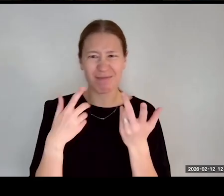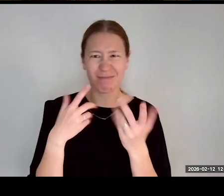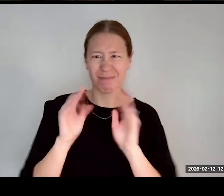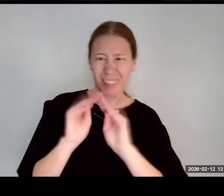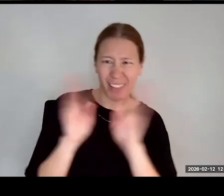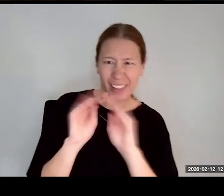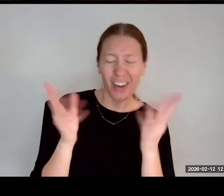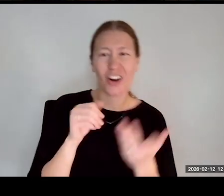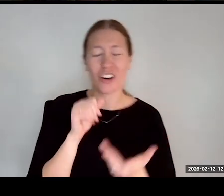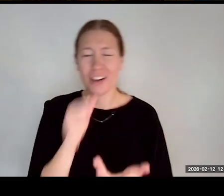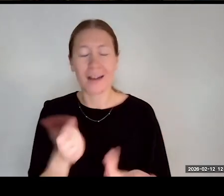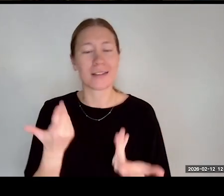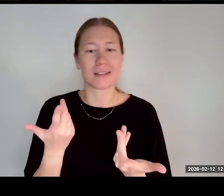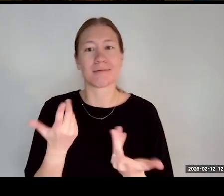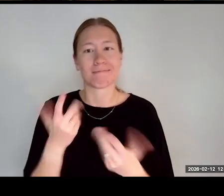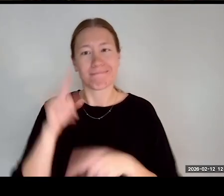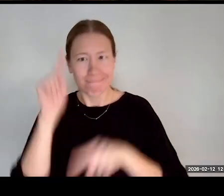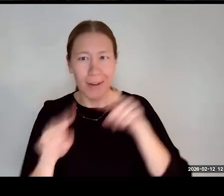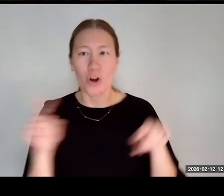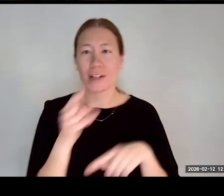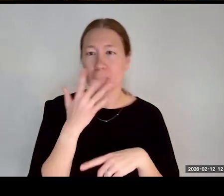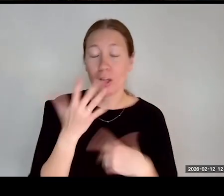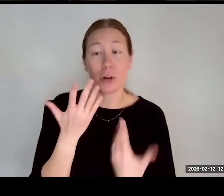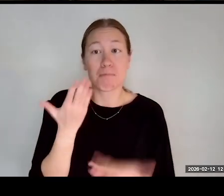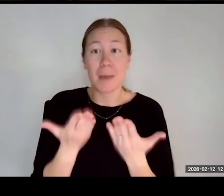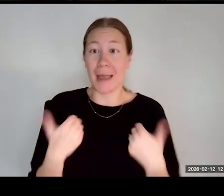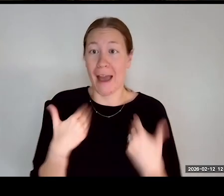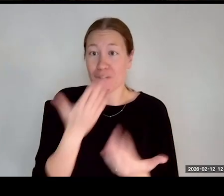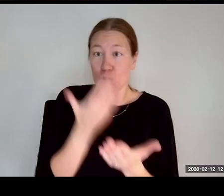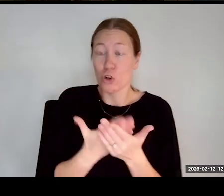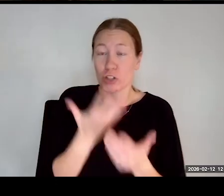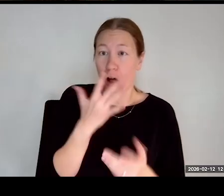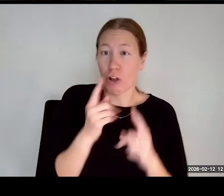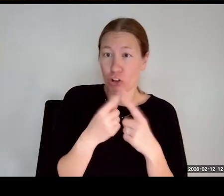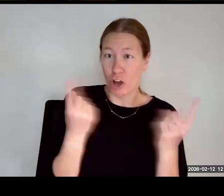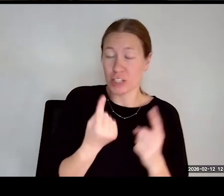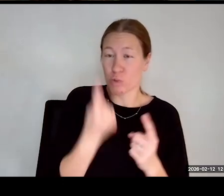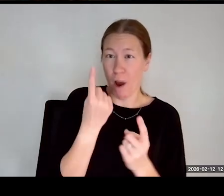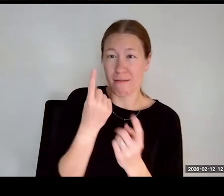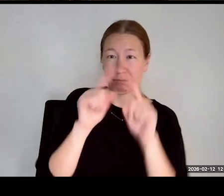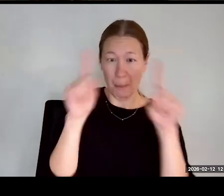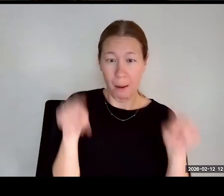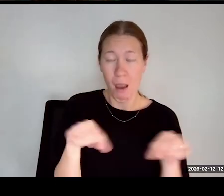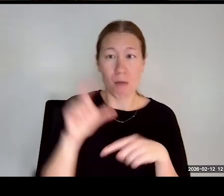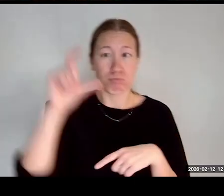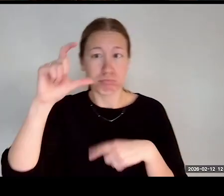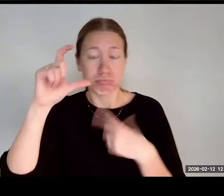and so often, even if you have good contrast in one section of the image, there might be poor contrast in another section of the image.